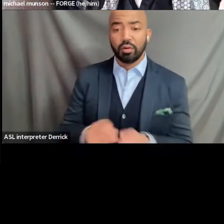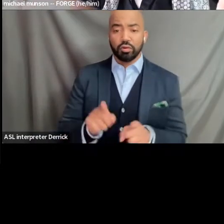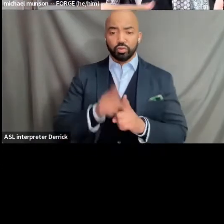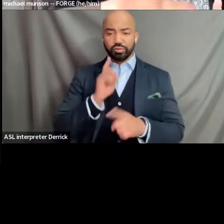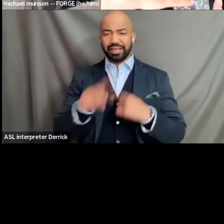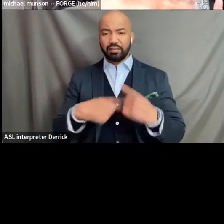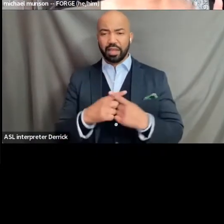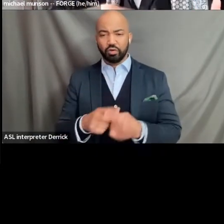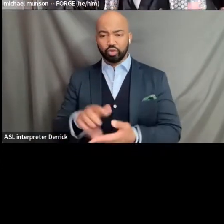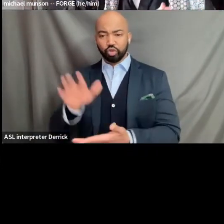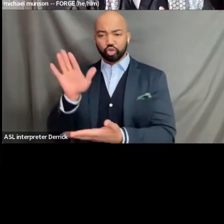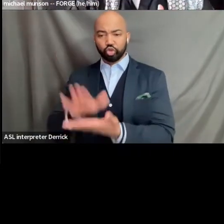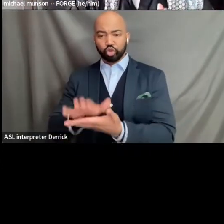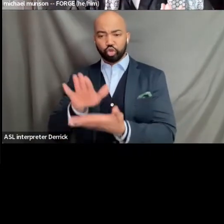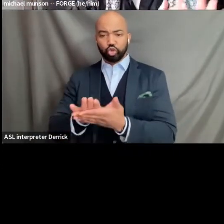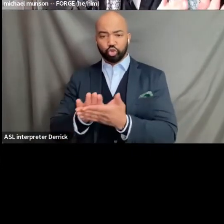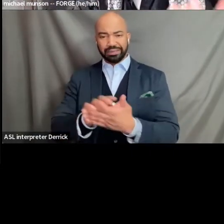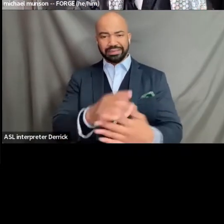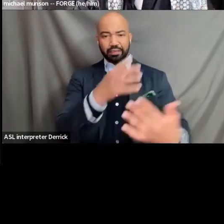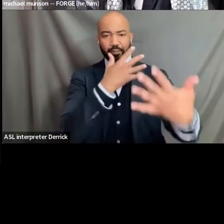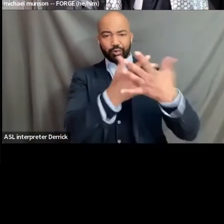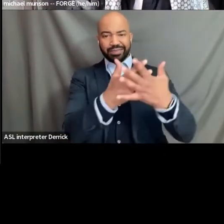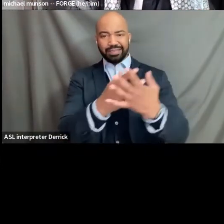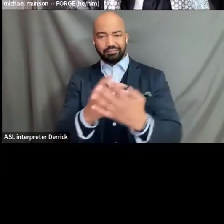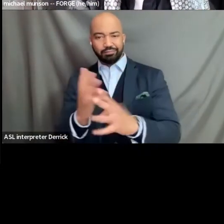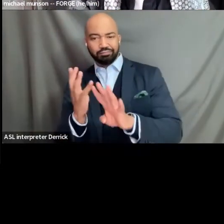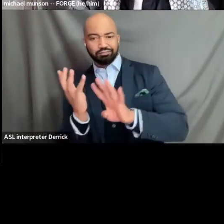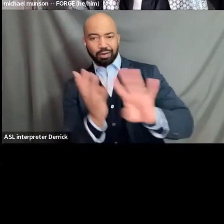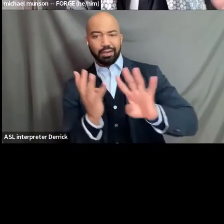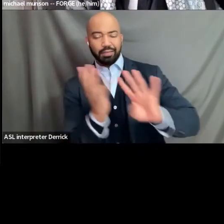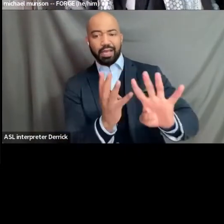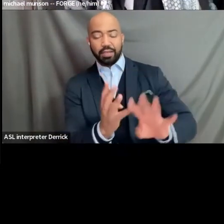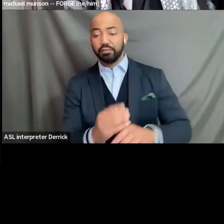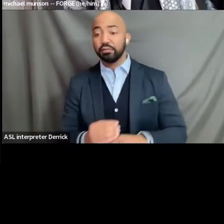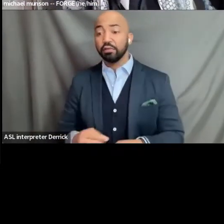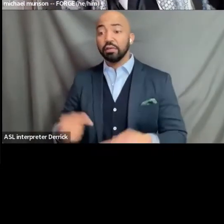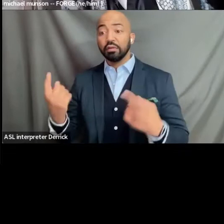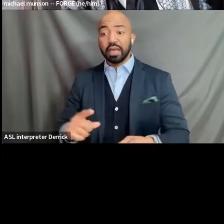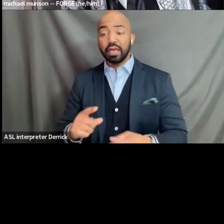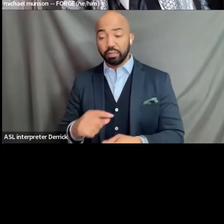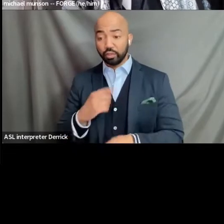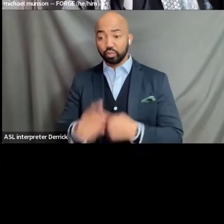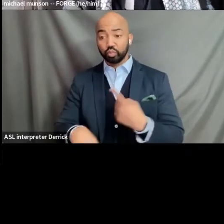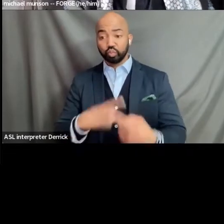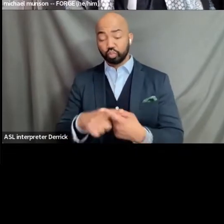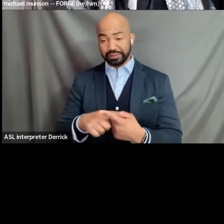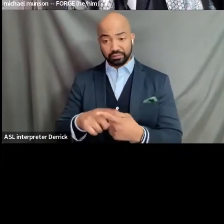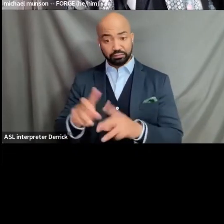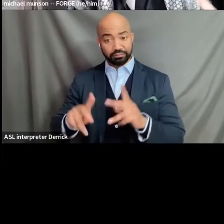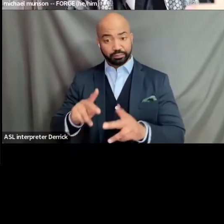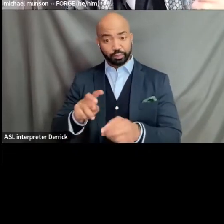The kind of direction of things. When people drop out of school, which is common for many trans folks,